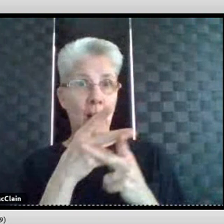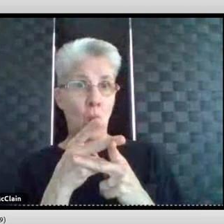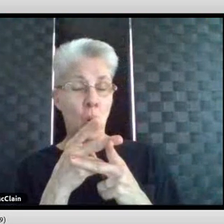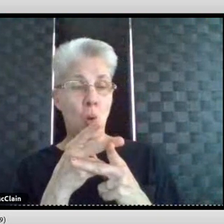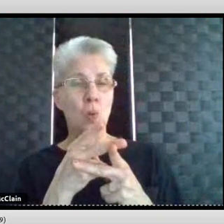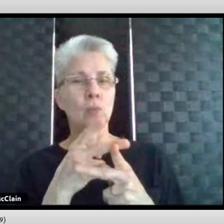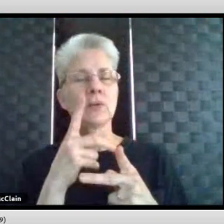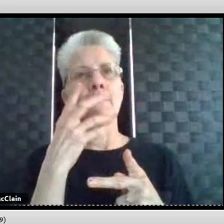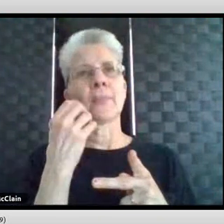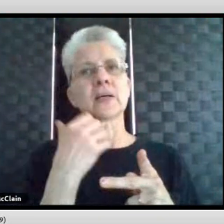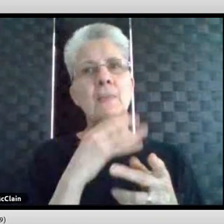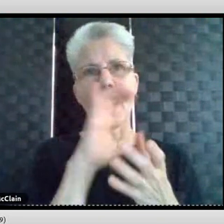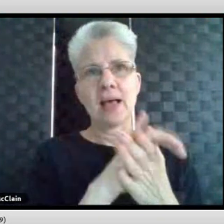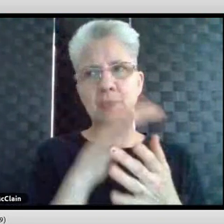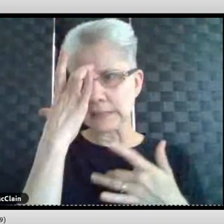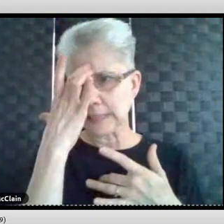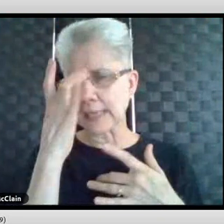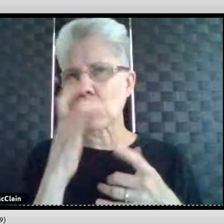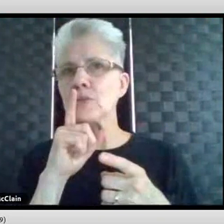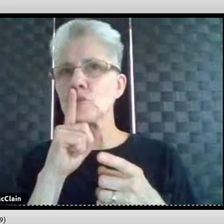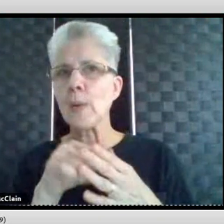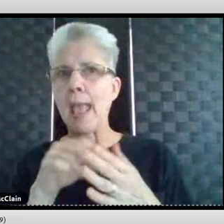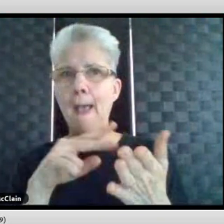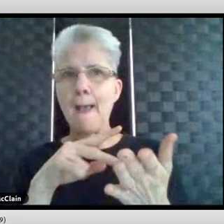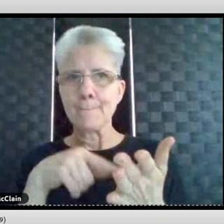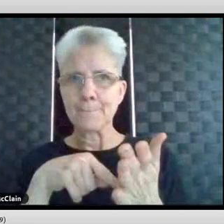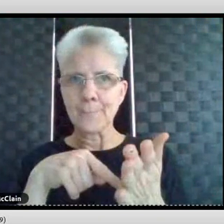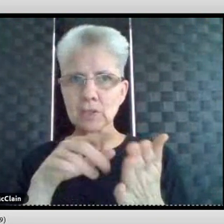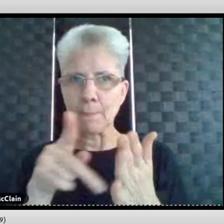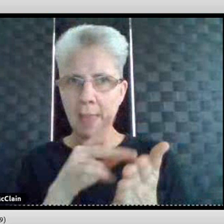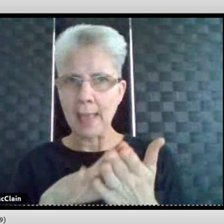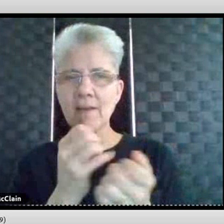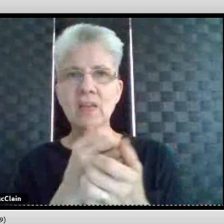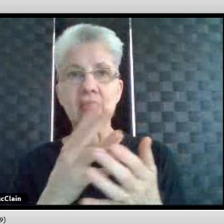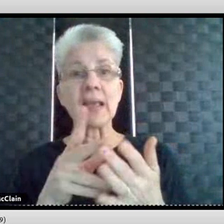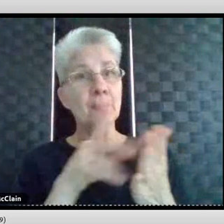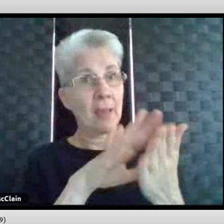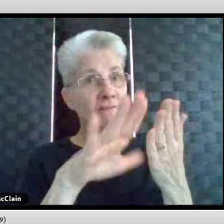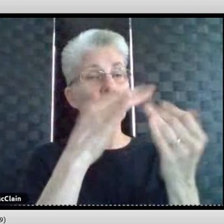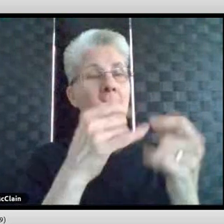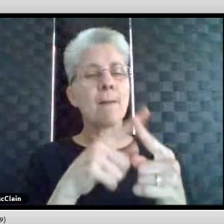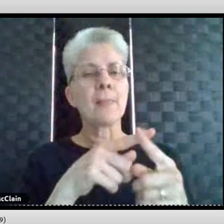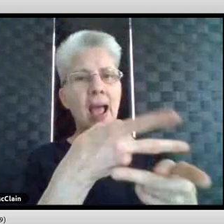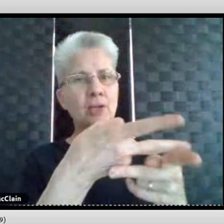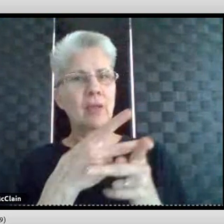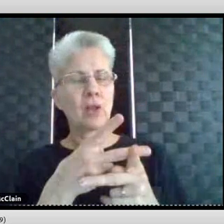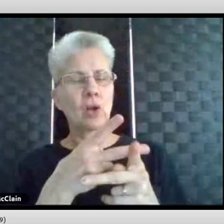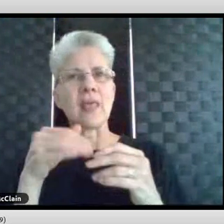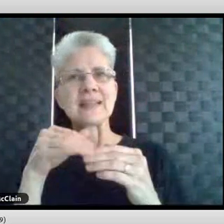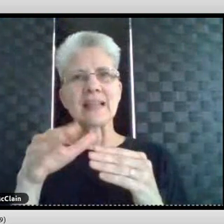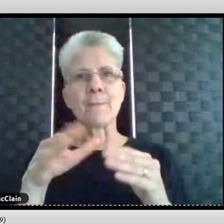because my husband had been sick, and I wanted to make sure we had our bills paid and all that. It's paid for now, but I took out the loan, and they sent me an extra $3,000